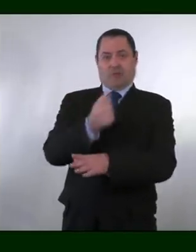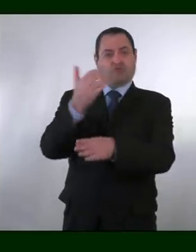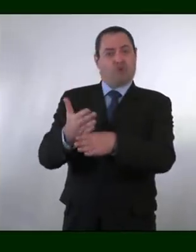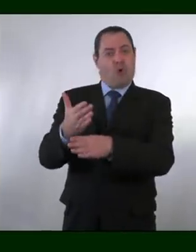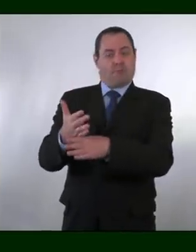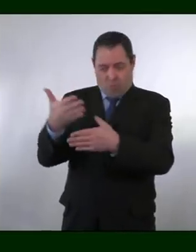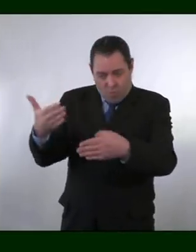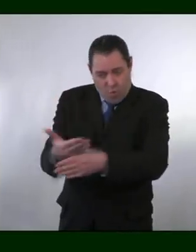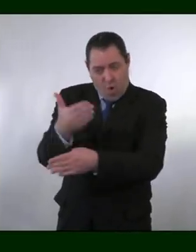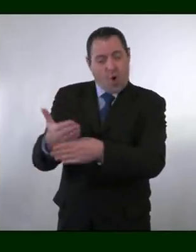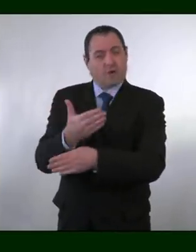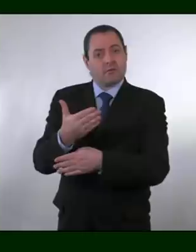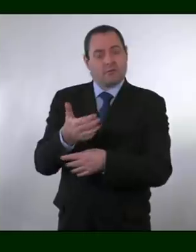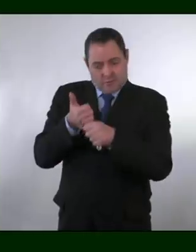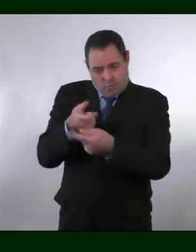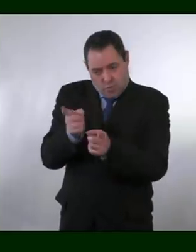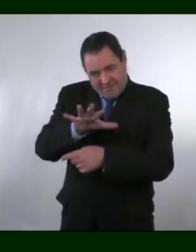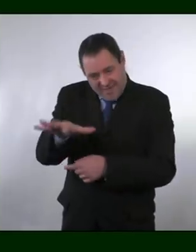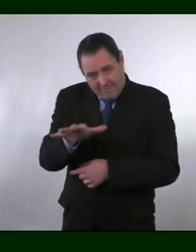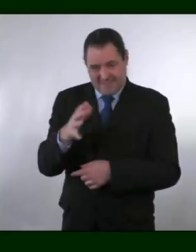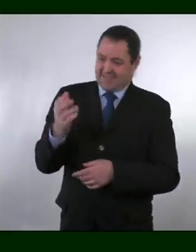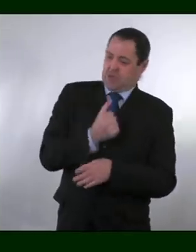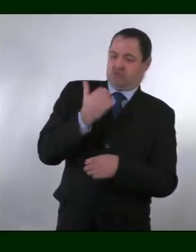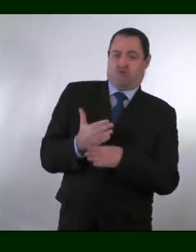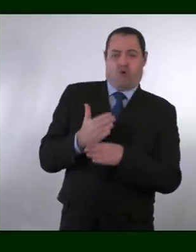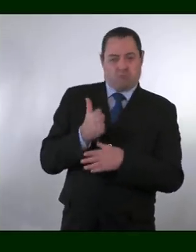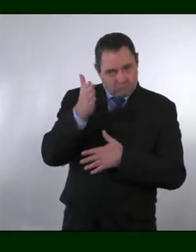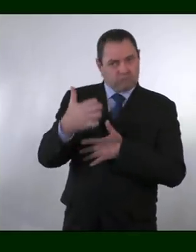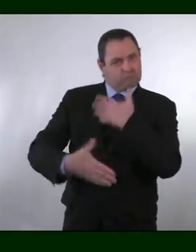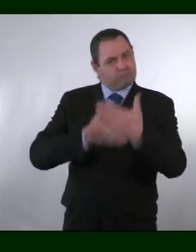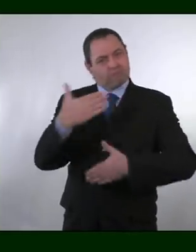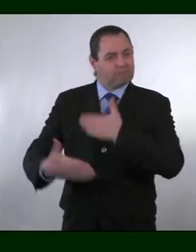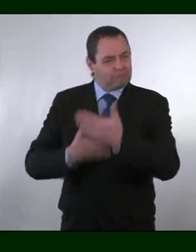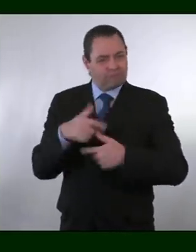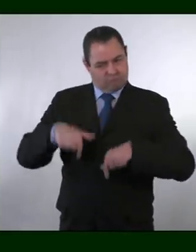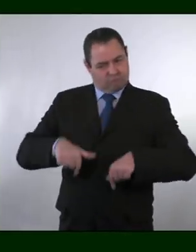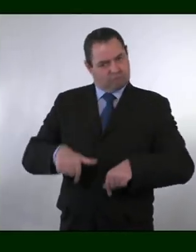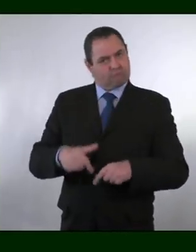families to get the jobs they need. It is the record of this country in creating jobs,